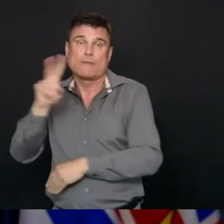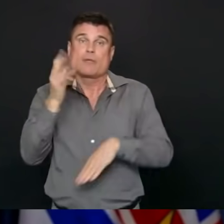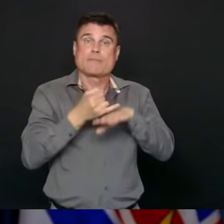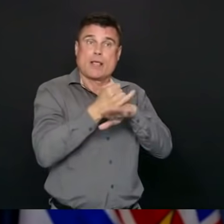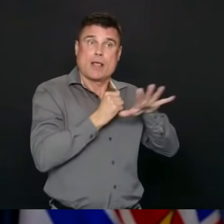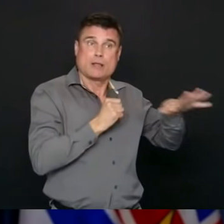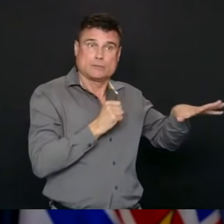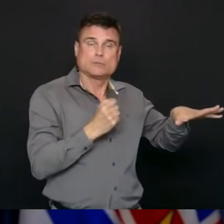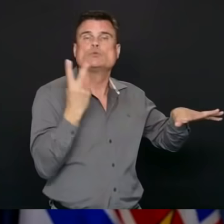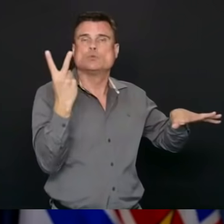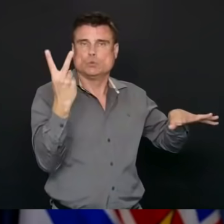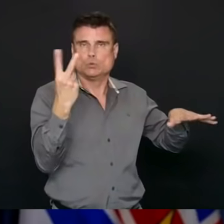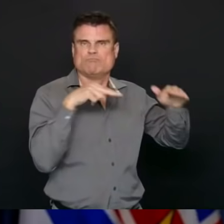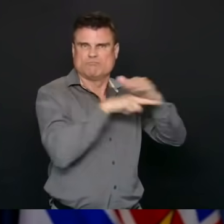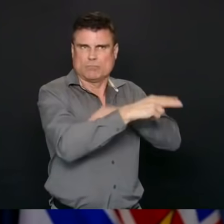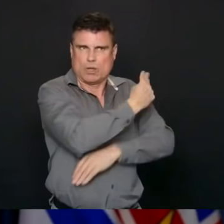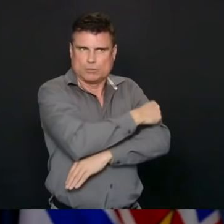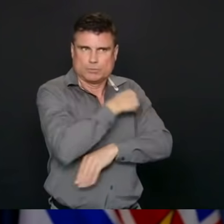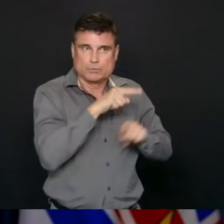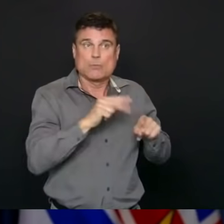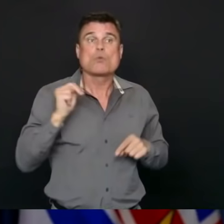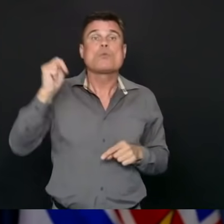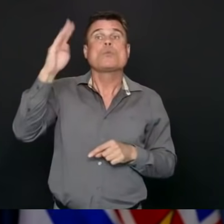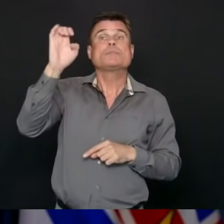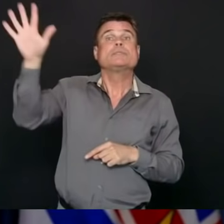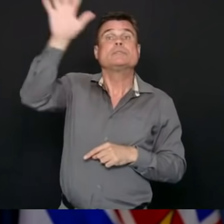We continue to have